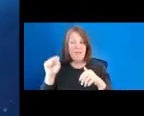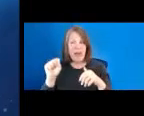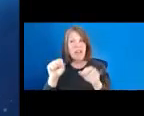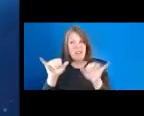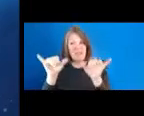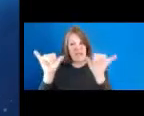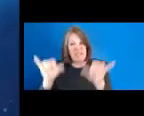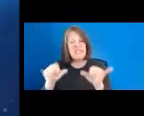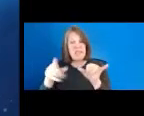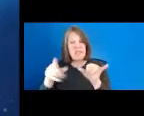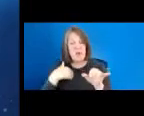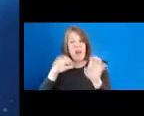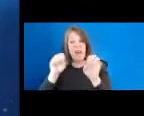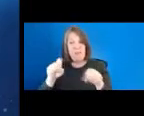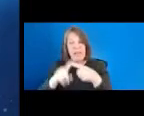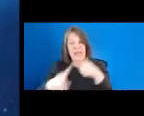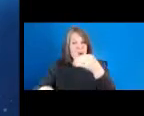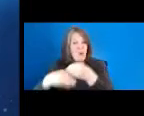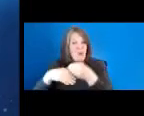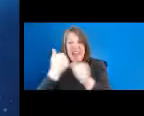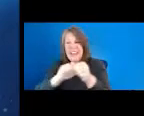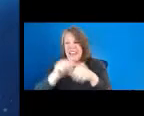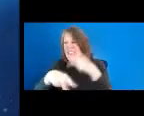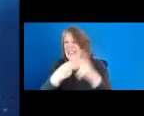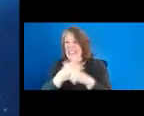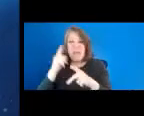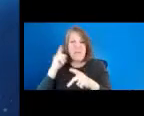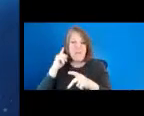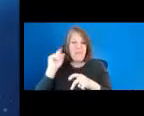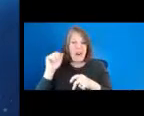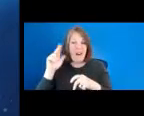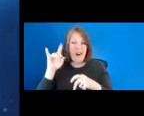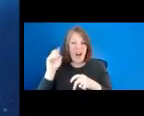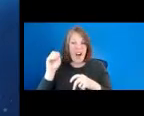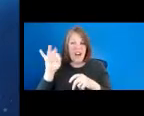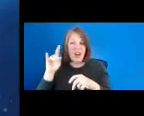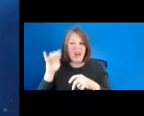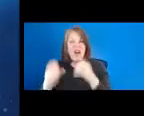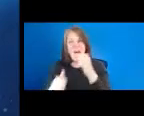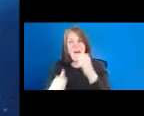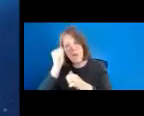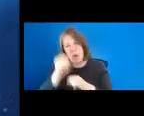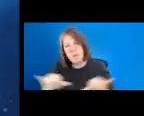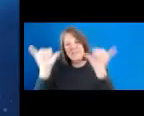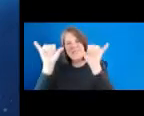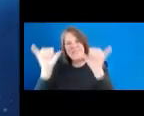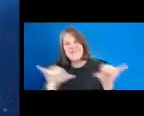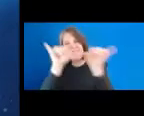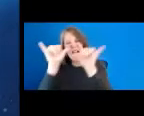to add any kind of audio file. 16:26:03 The most common being a narration,